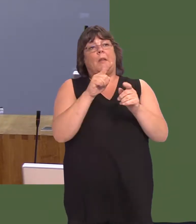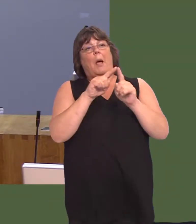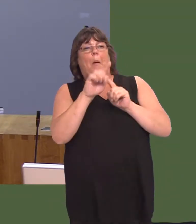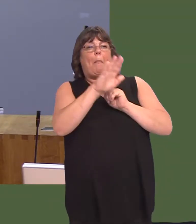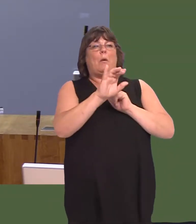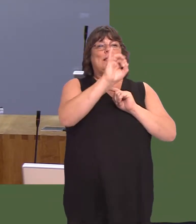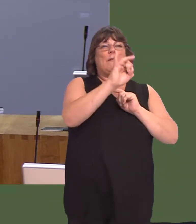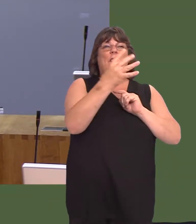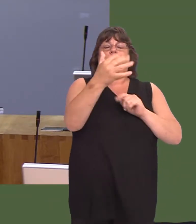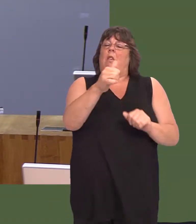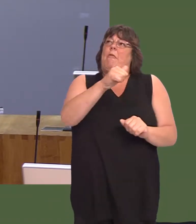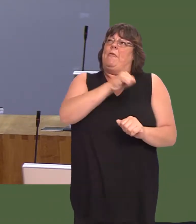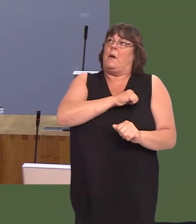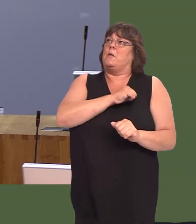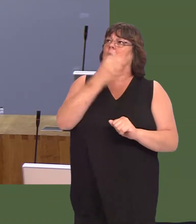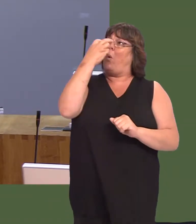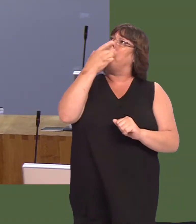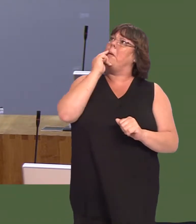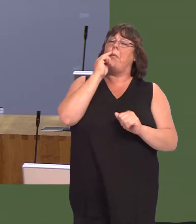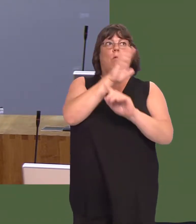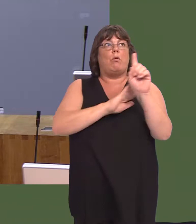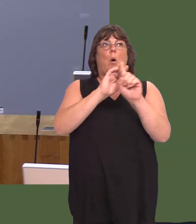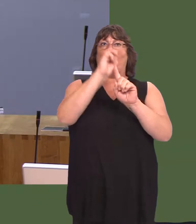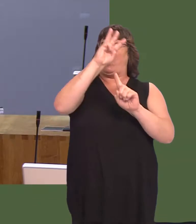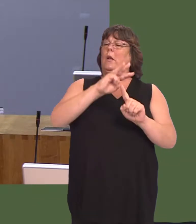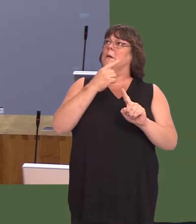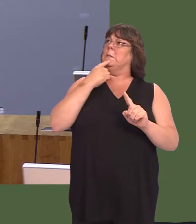Itís estimated that around 75,000 older people across the country are reported as being very